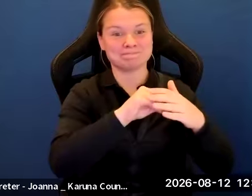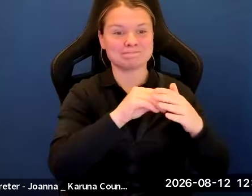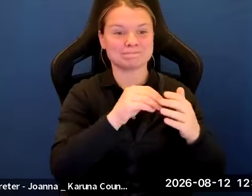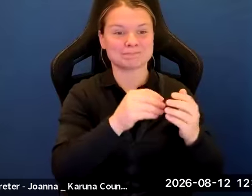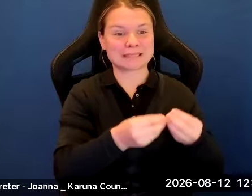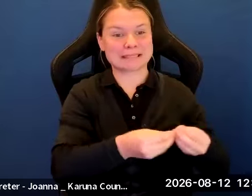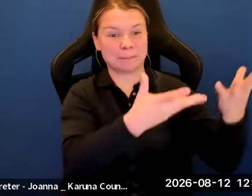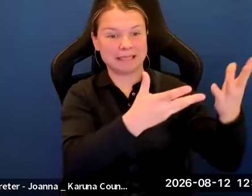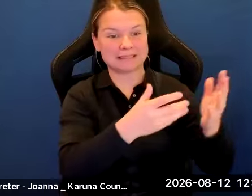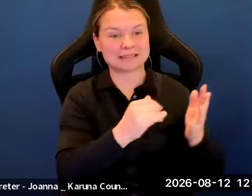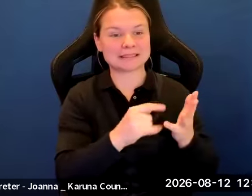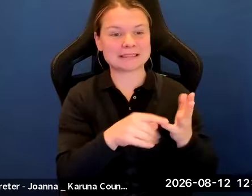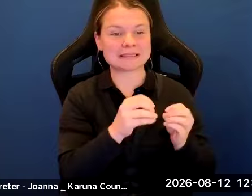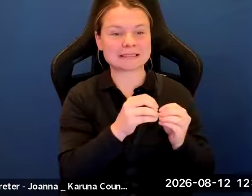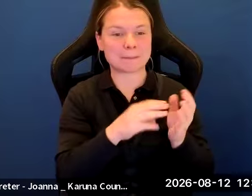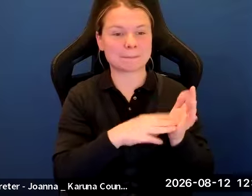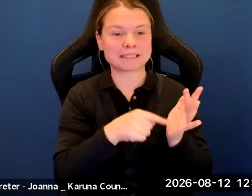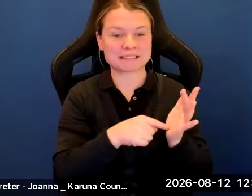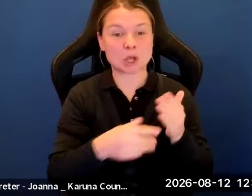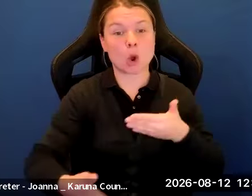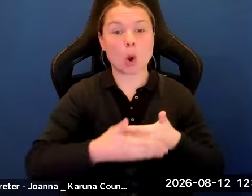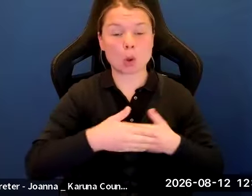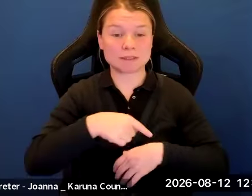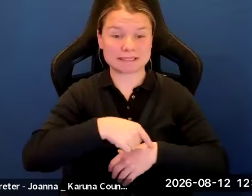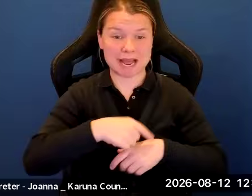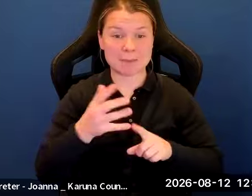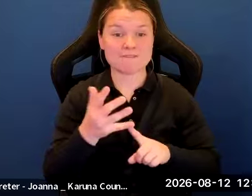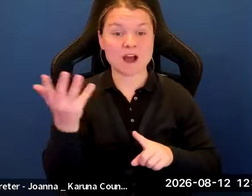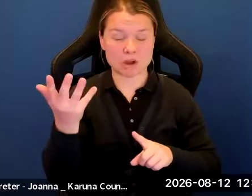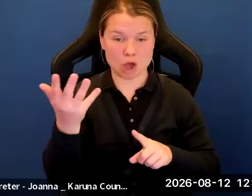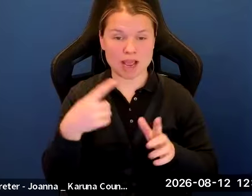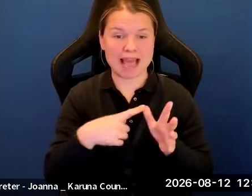on your own computer. And then ensuring that you submit